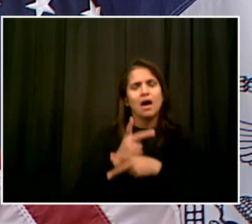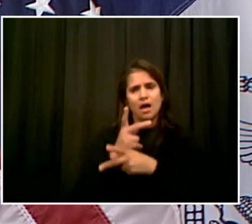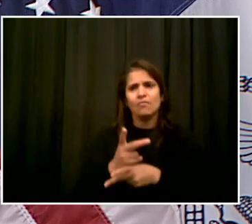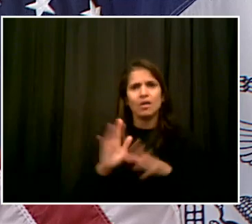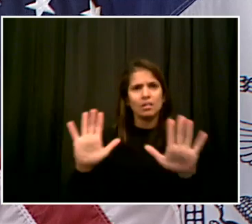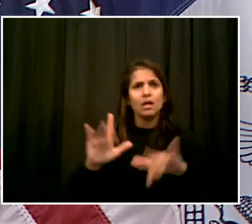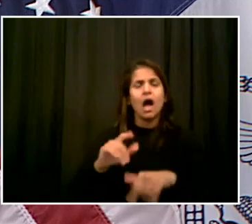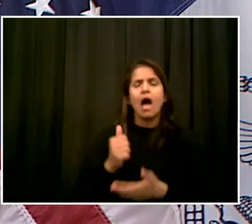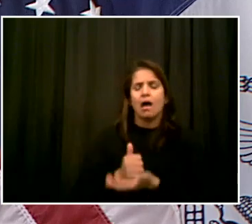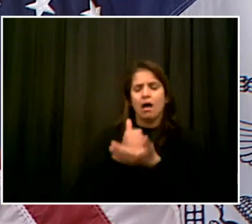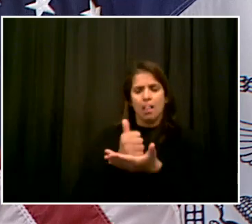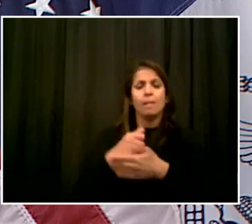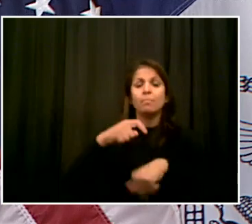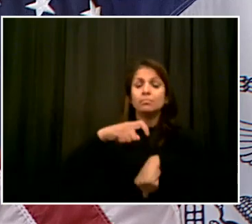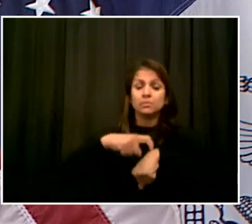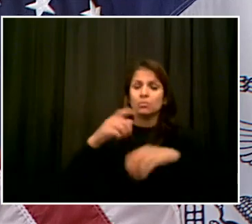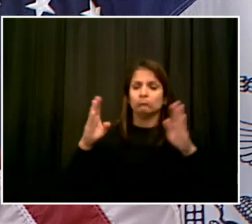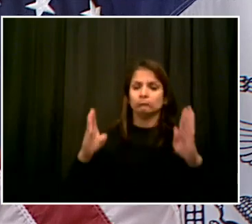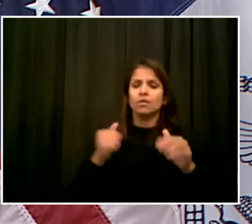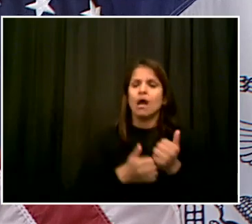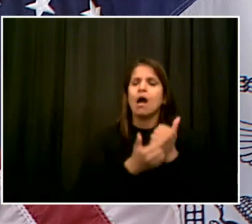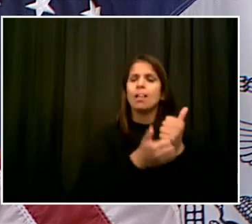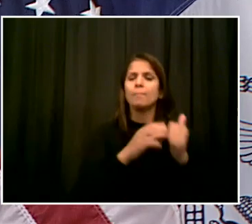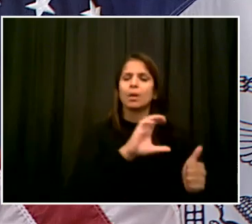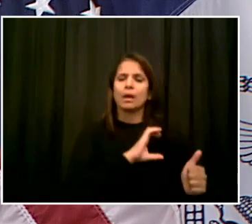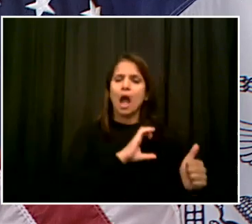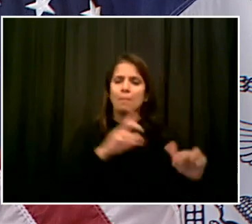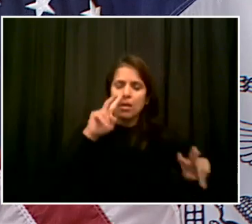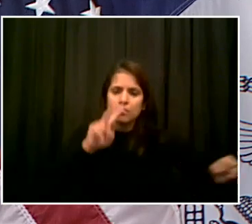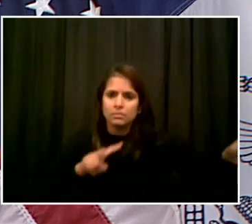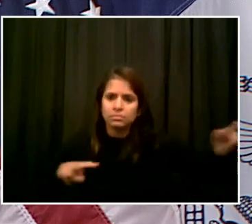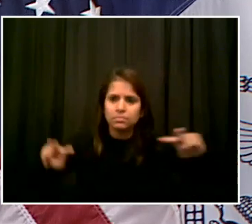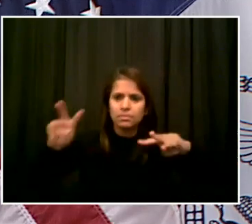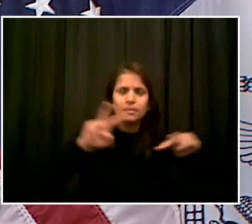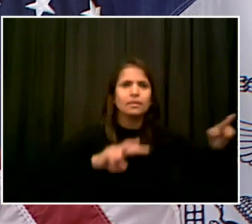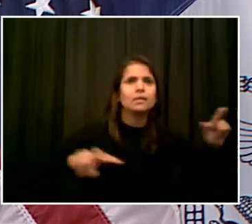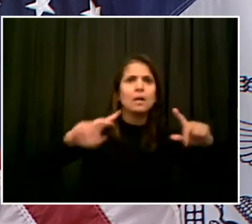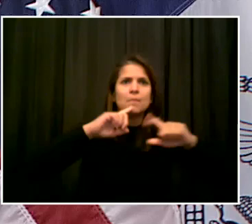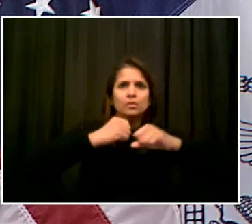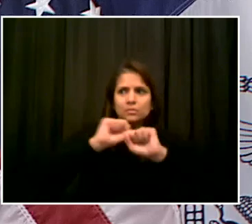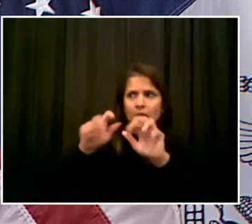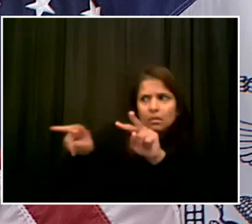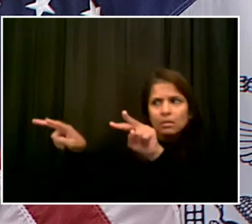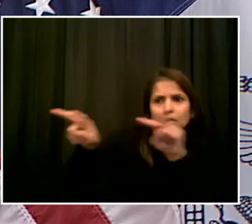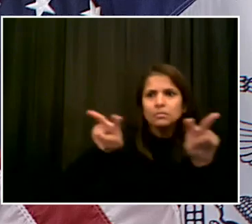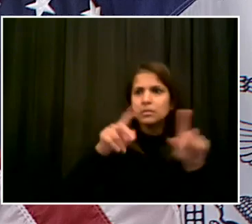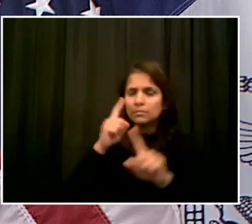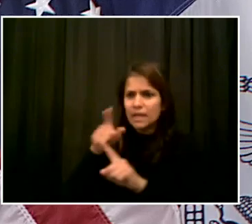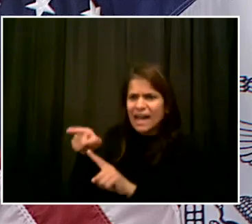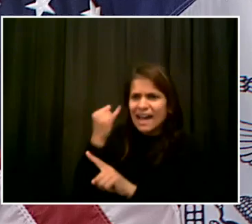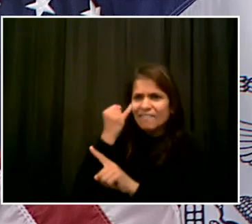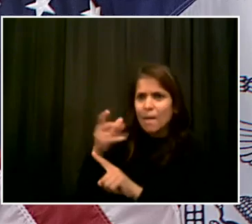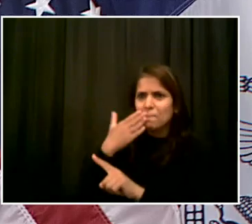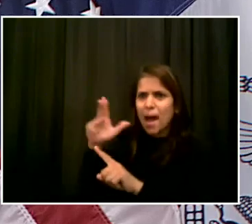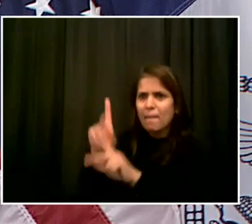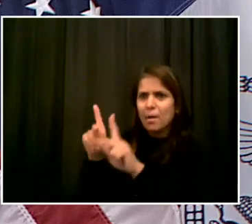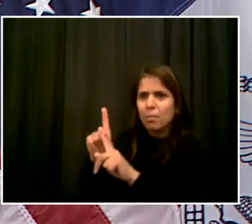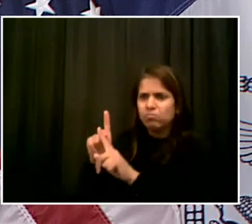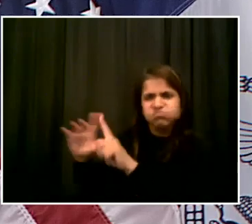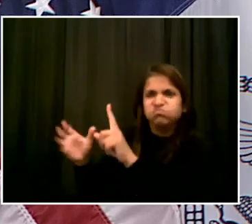GET DARK, WE ITHNK THAT IT